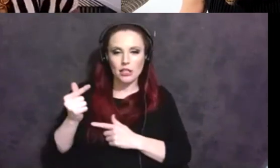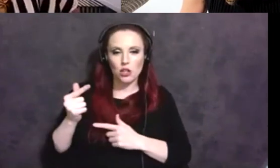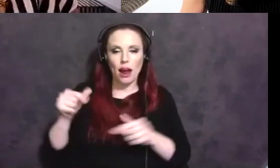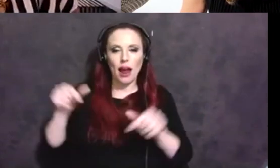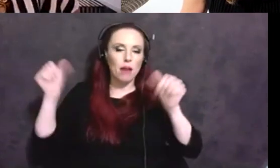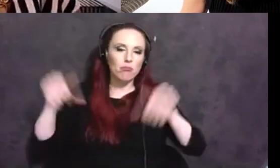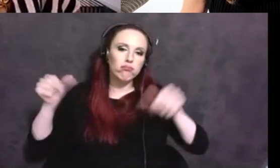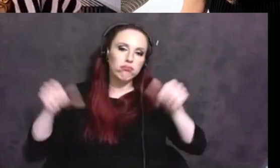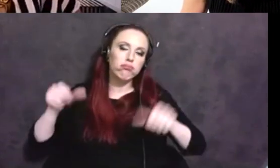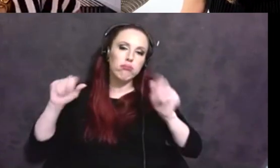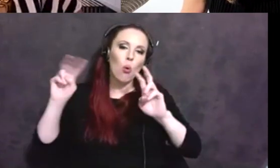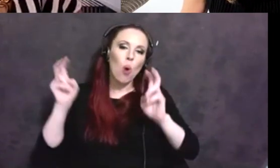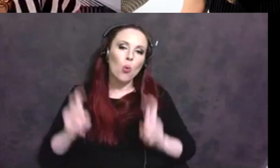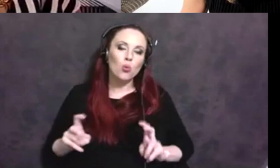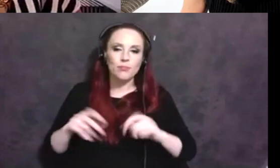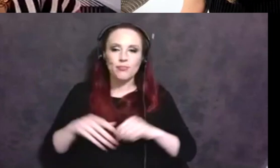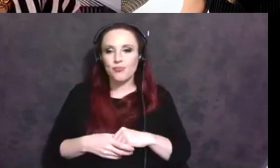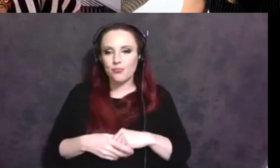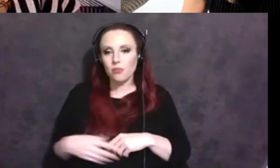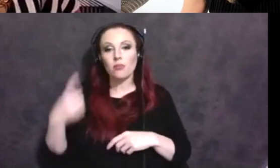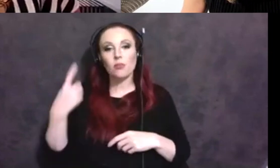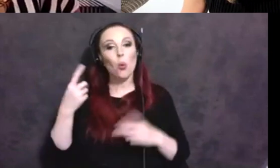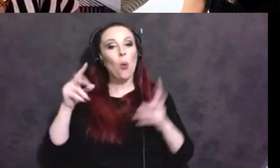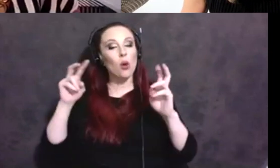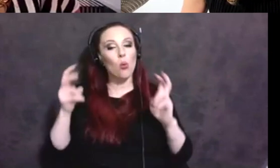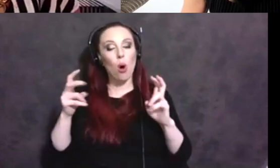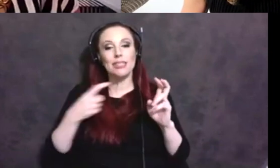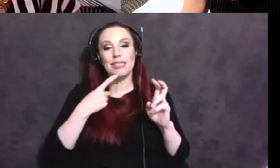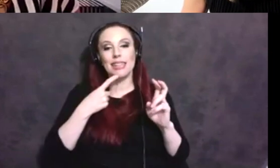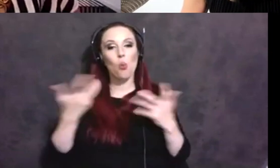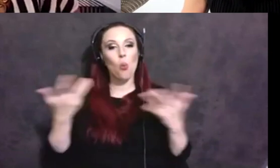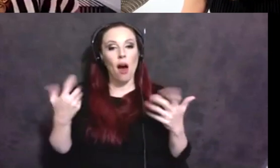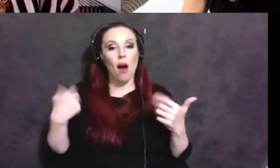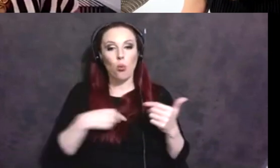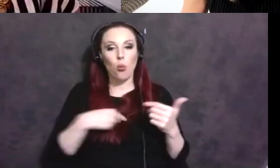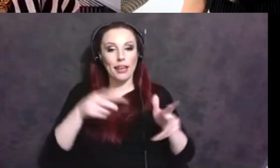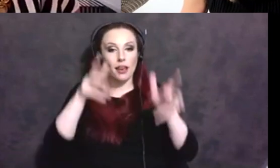because it it either reinforces biases or helps dismantle and disrupt. I will often